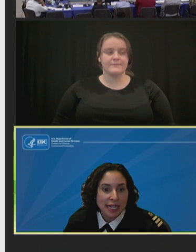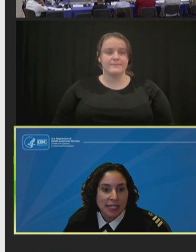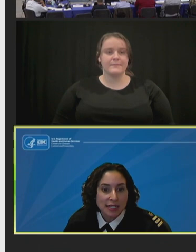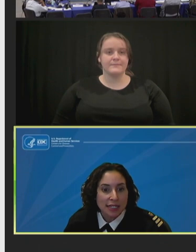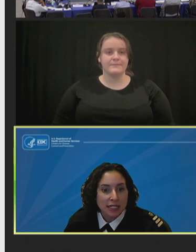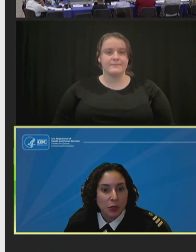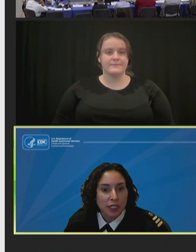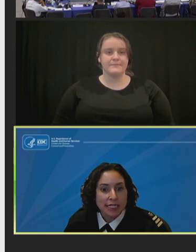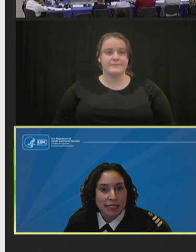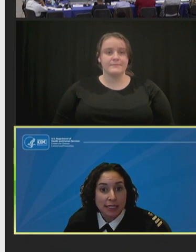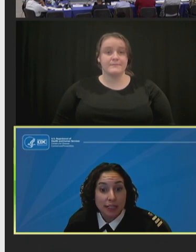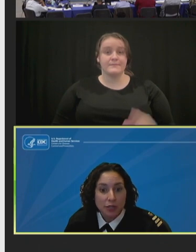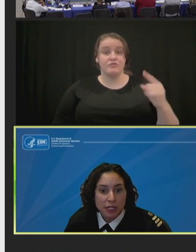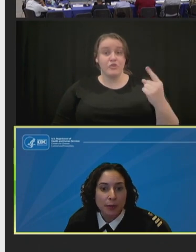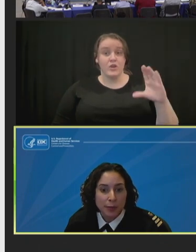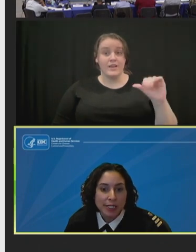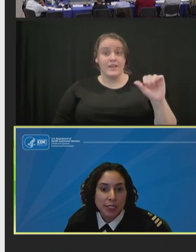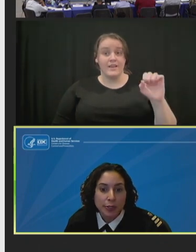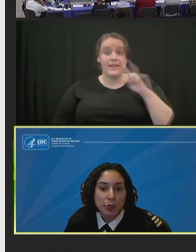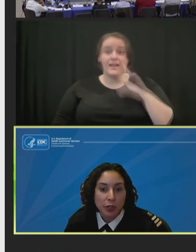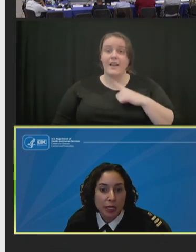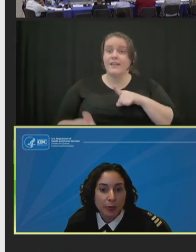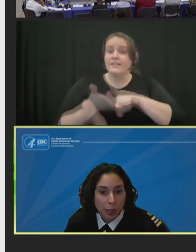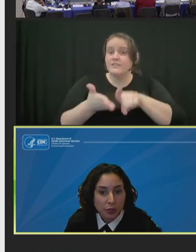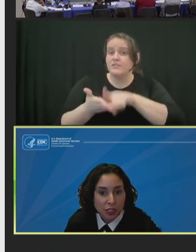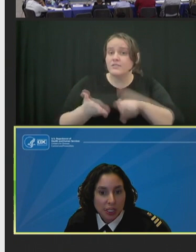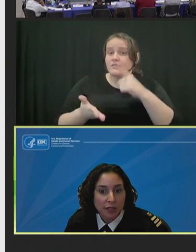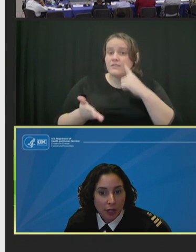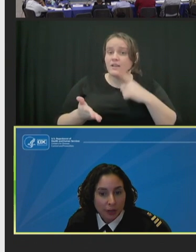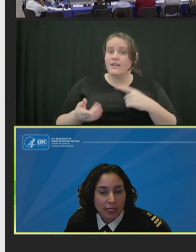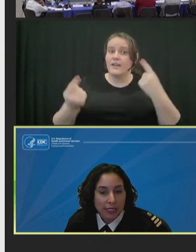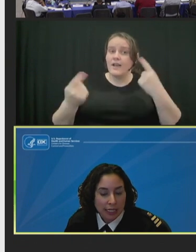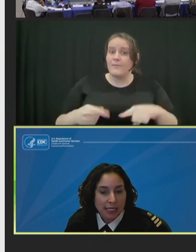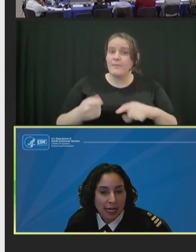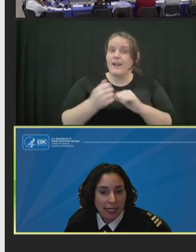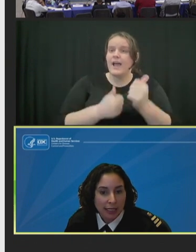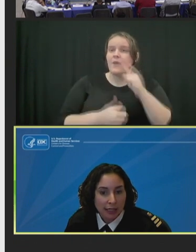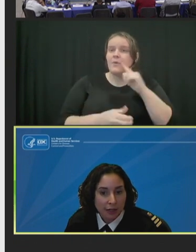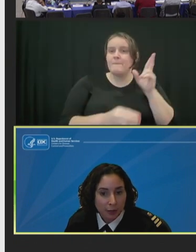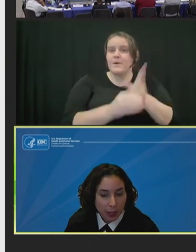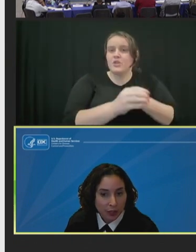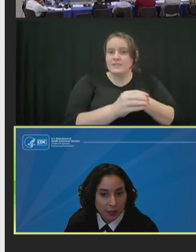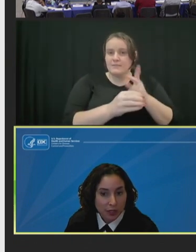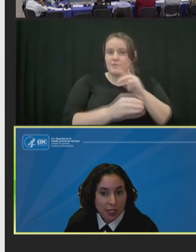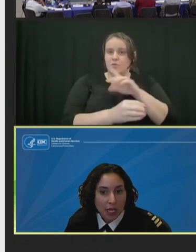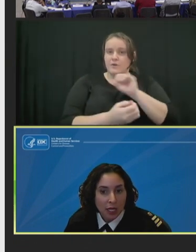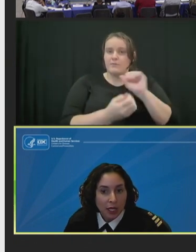case studies were conducted using a participatory approach involving the ETAG and other partners.